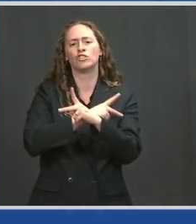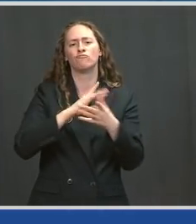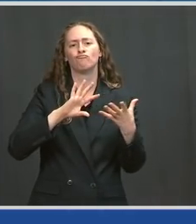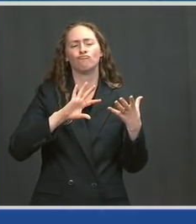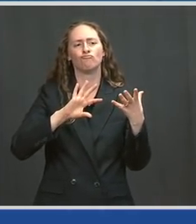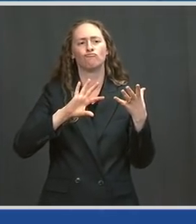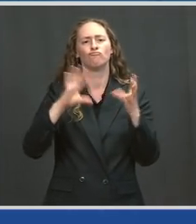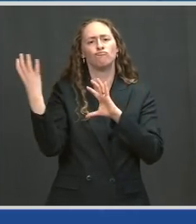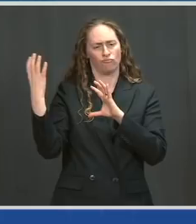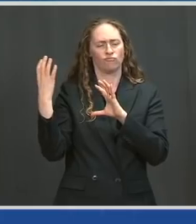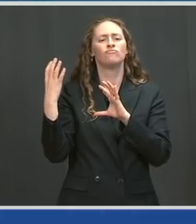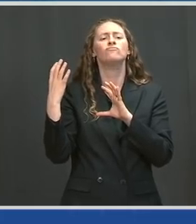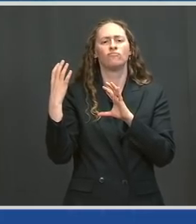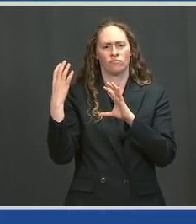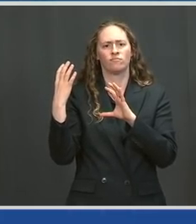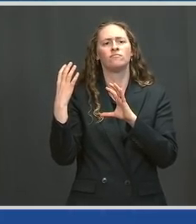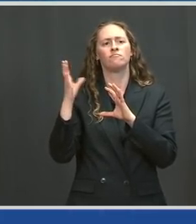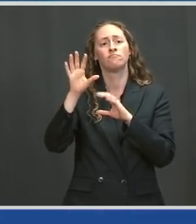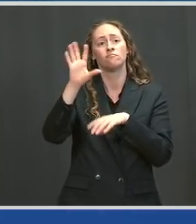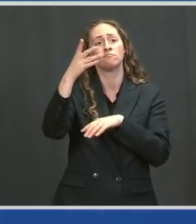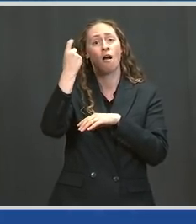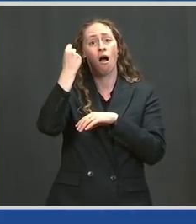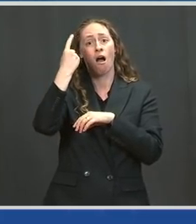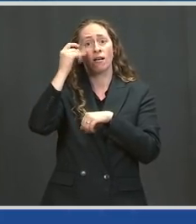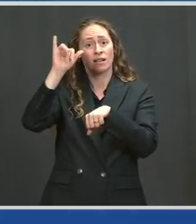and federal governments denied Greenwood even just a chance of rebuilding.